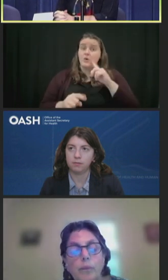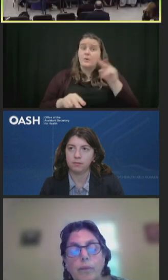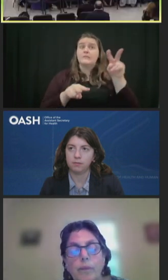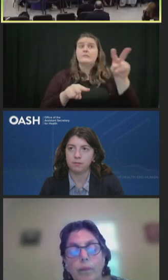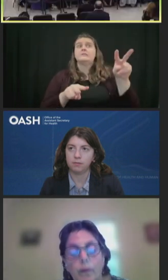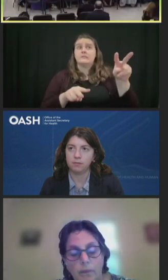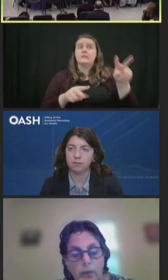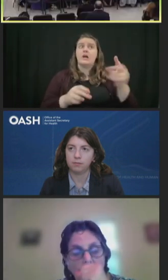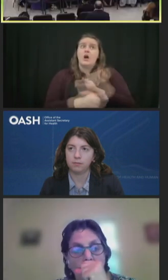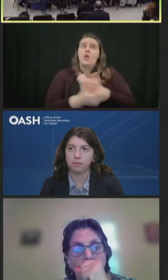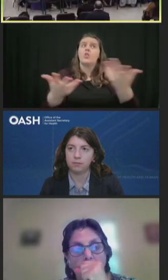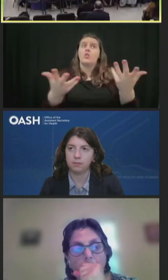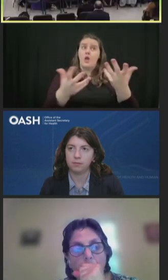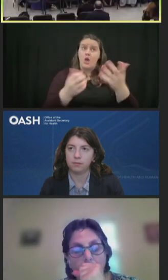Robert Hopkins: Claire Hannan.